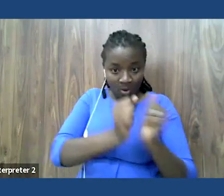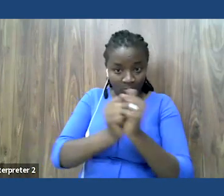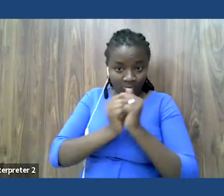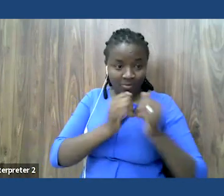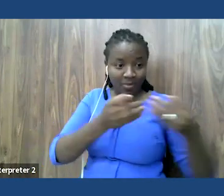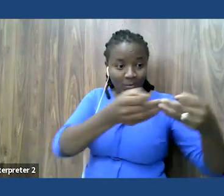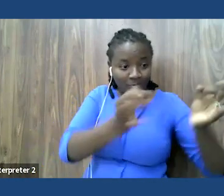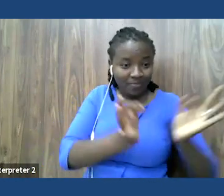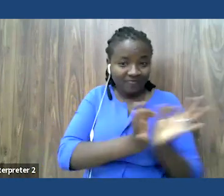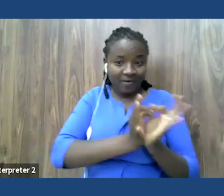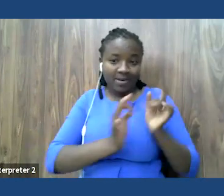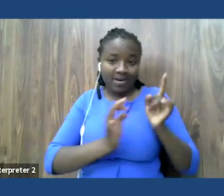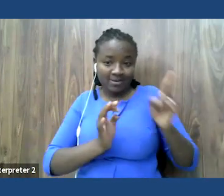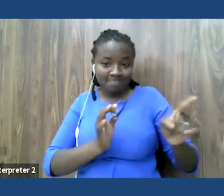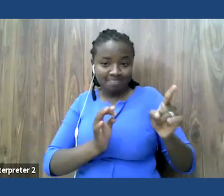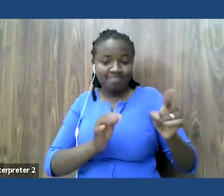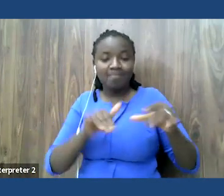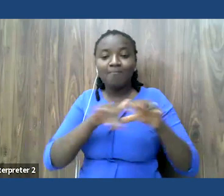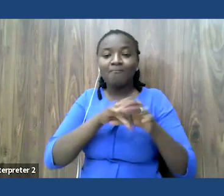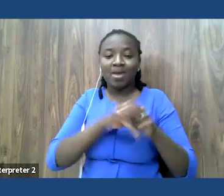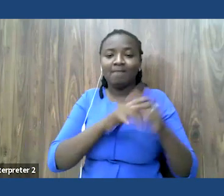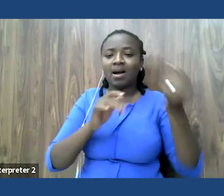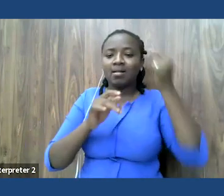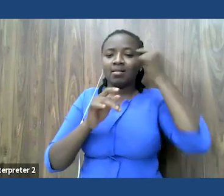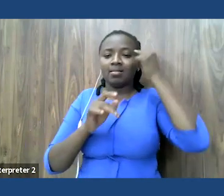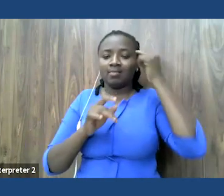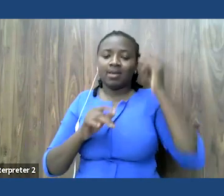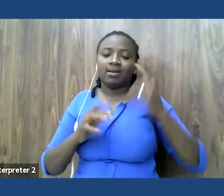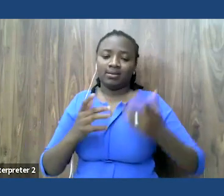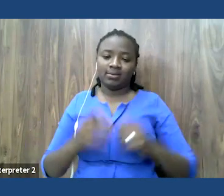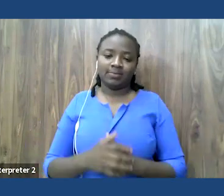So thank you for raising that. It's a really important point.